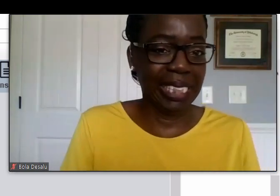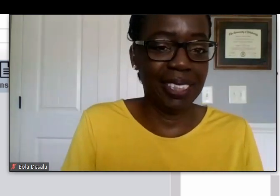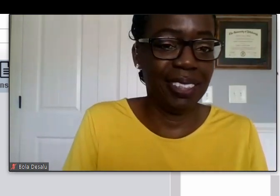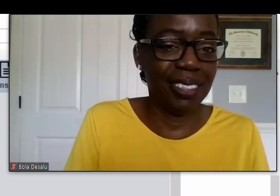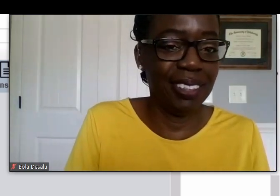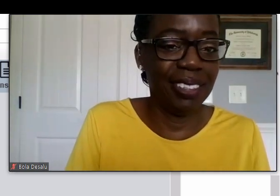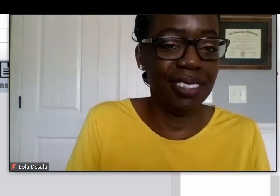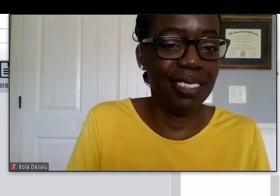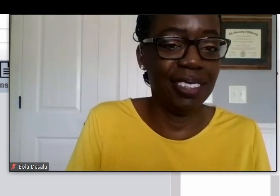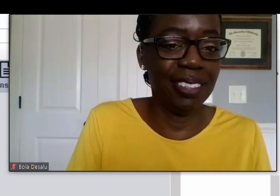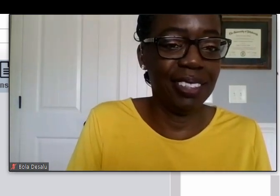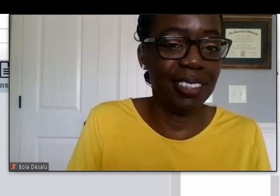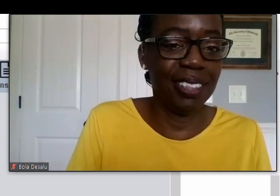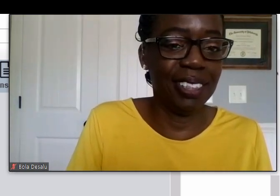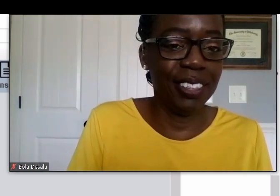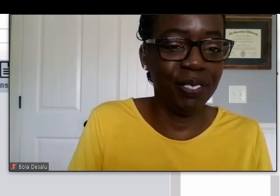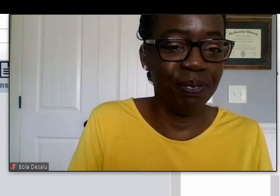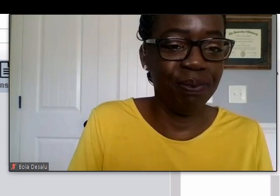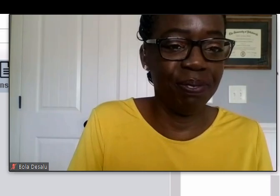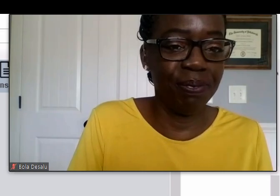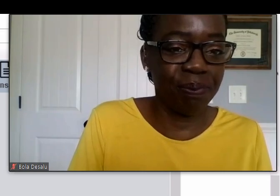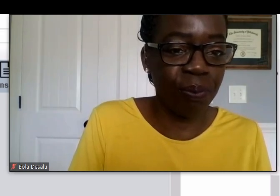I'm just going to do green.